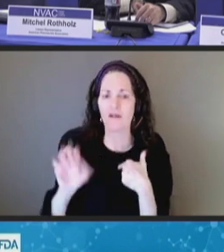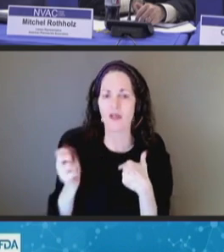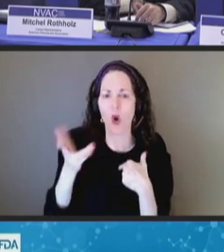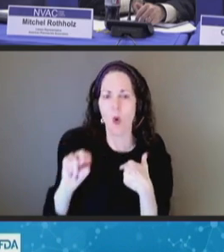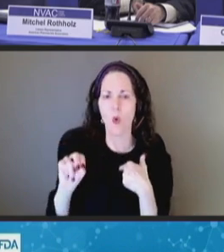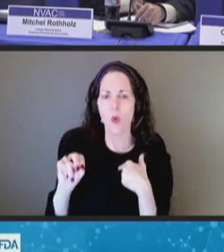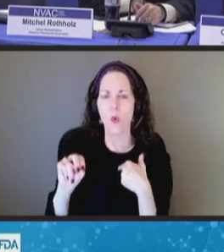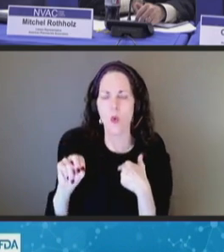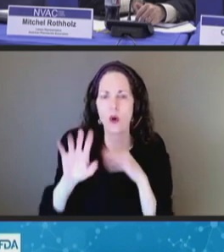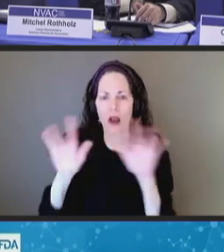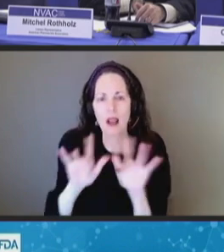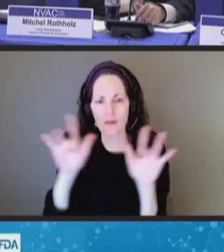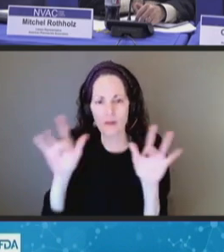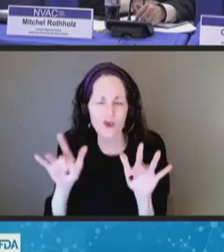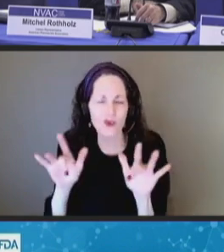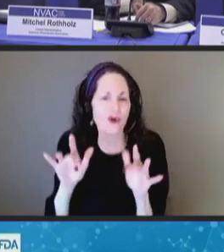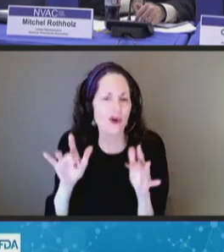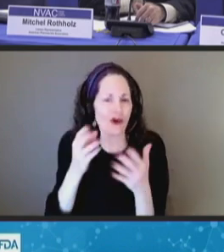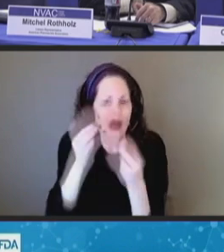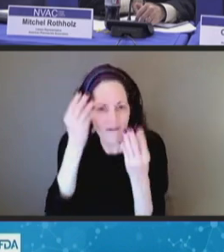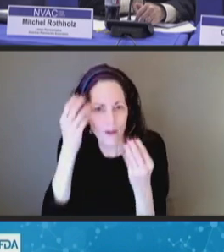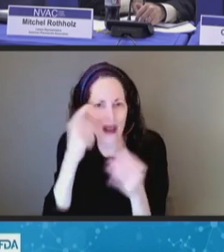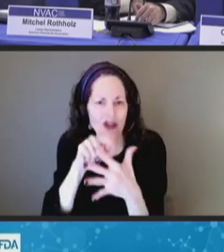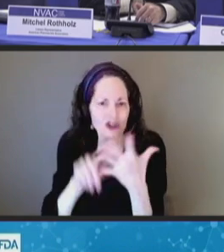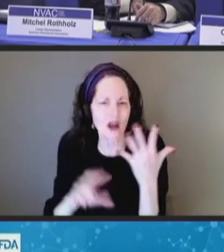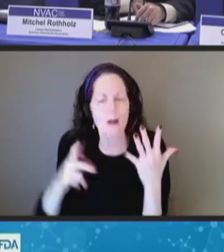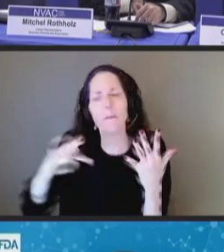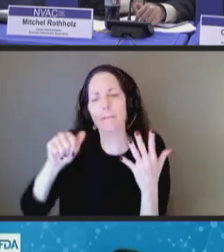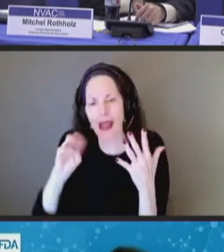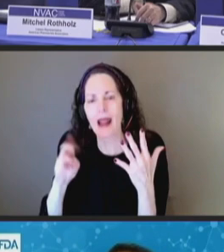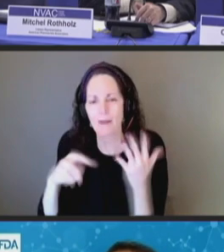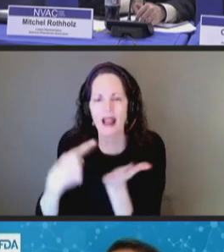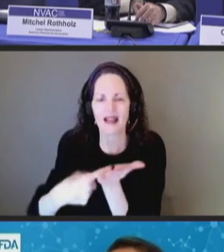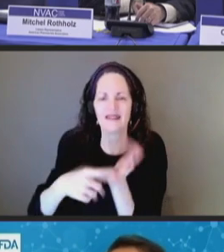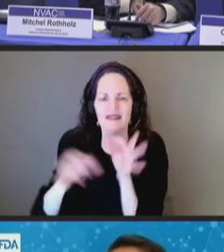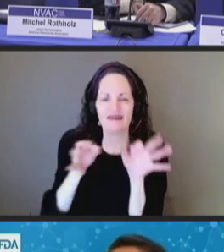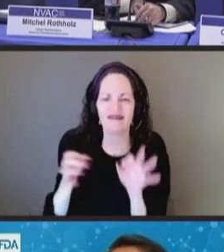talk more about that . But whereas Medicare receives claims, and they pay them.